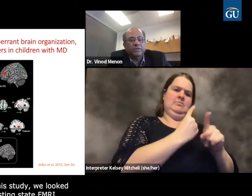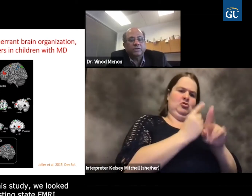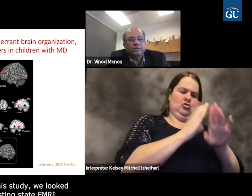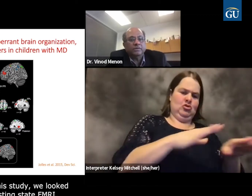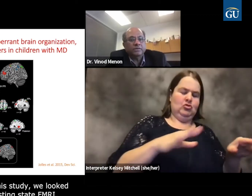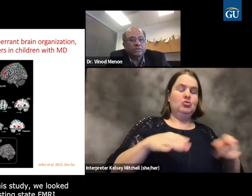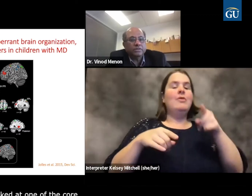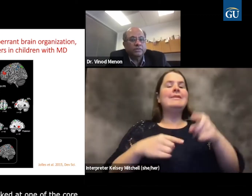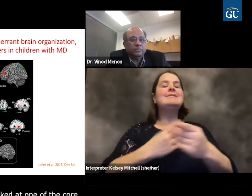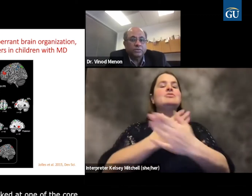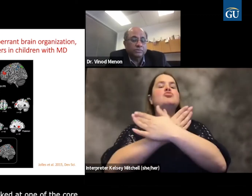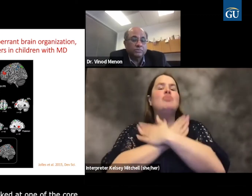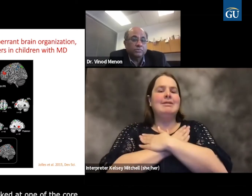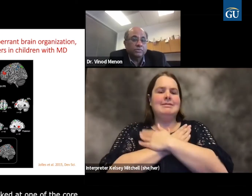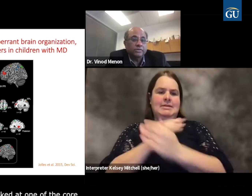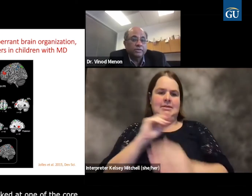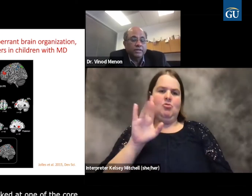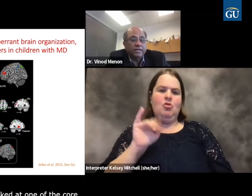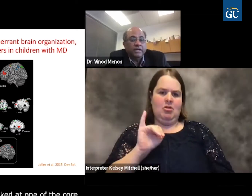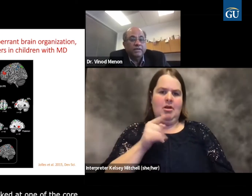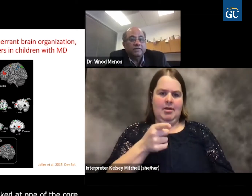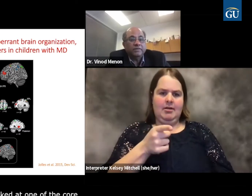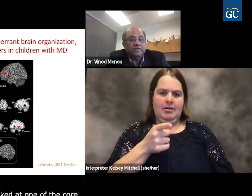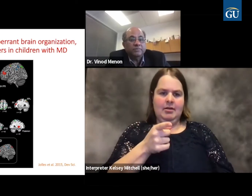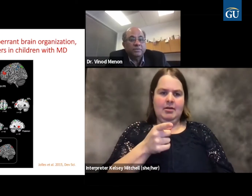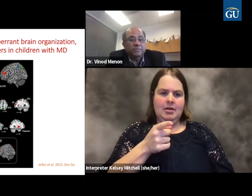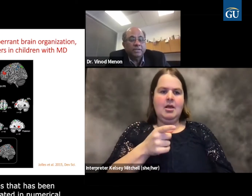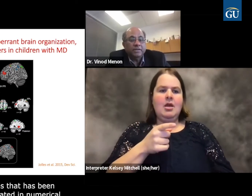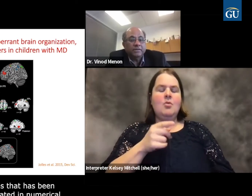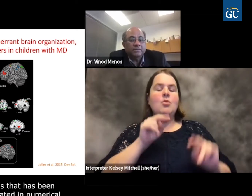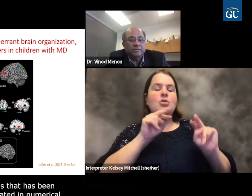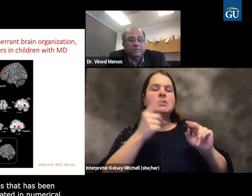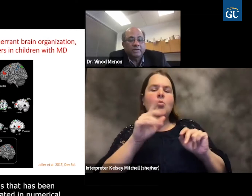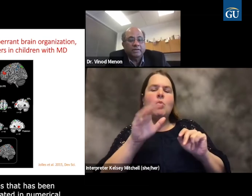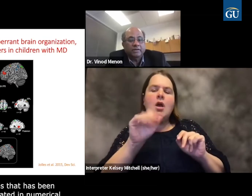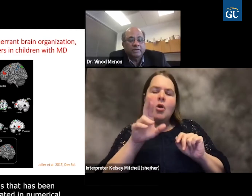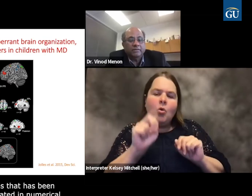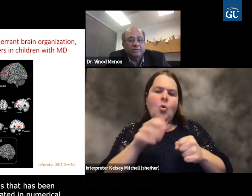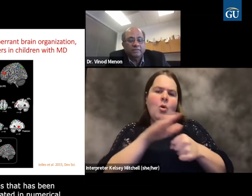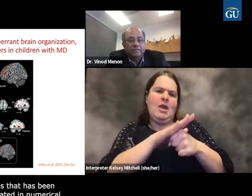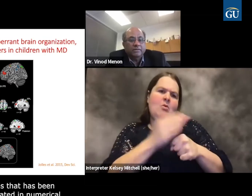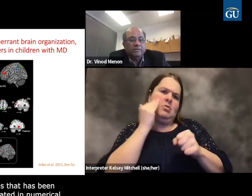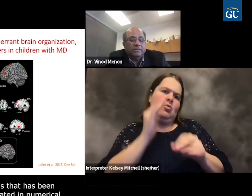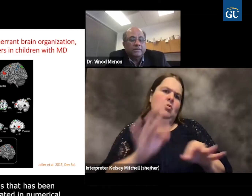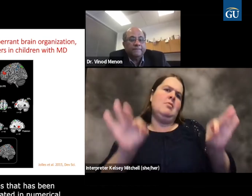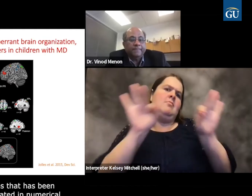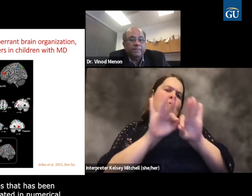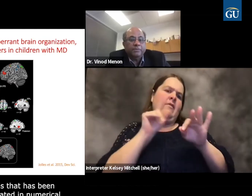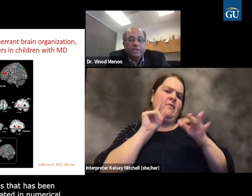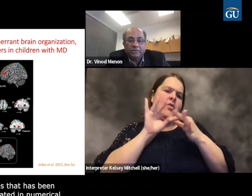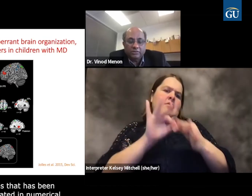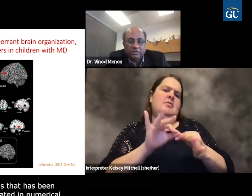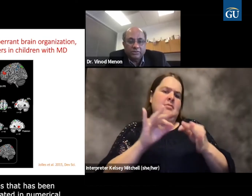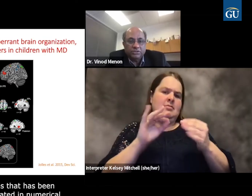fmri and we looked at one of the core